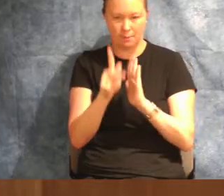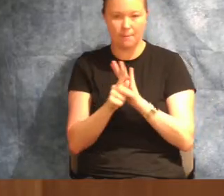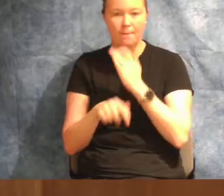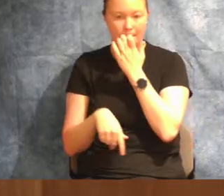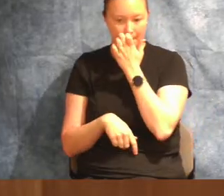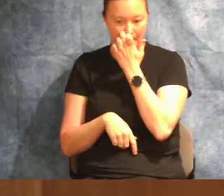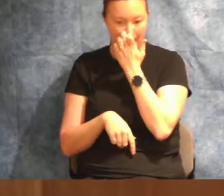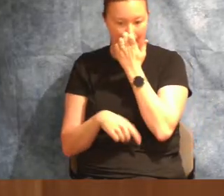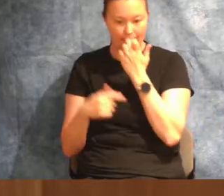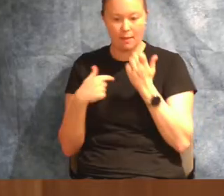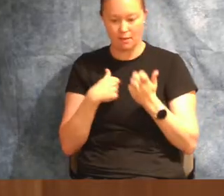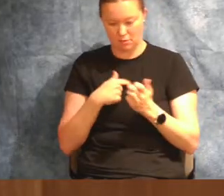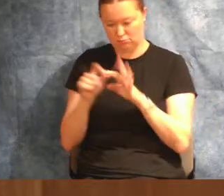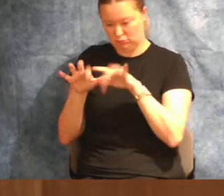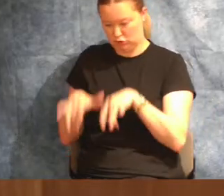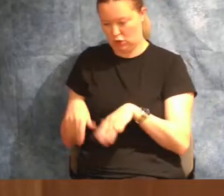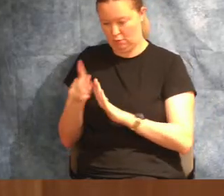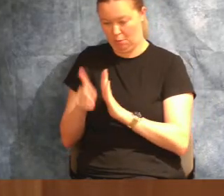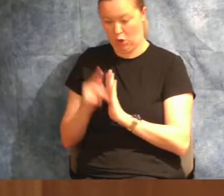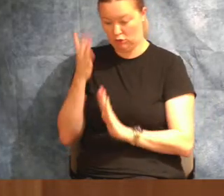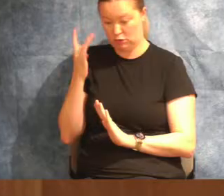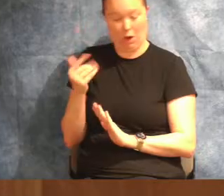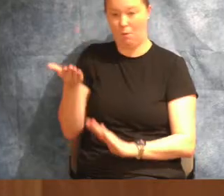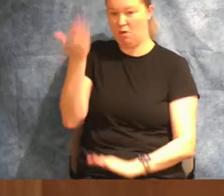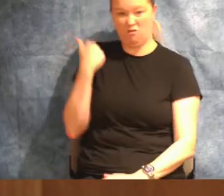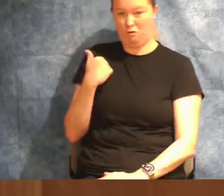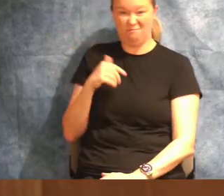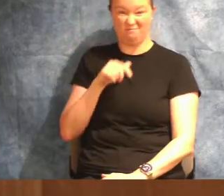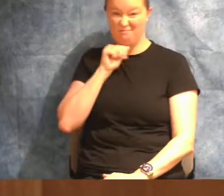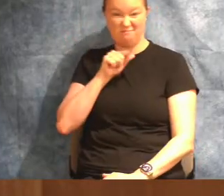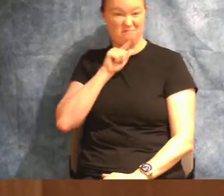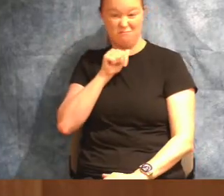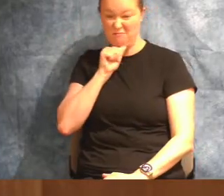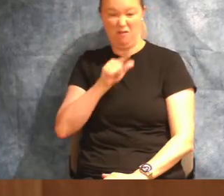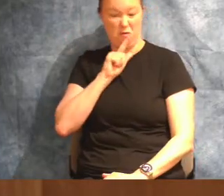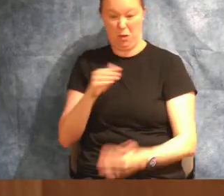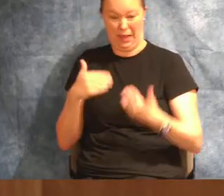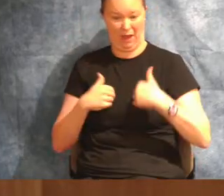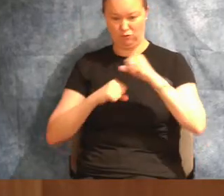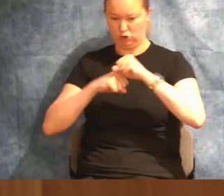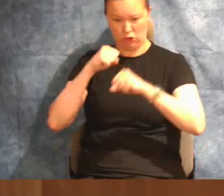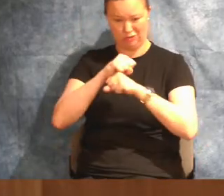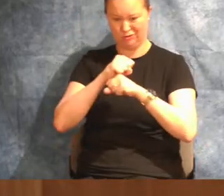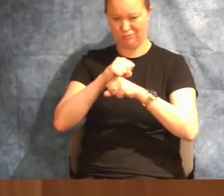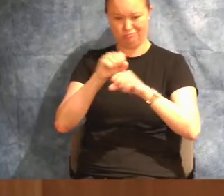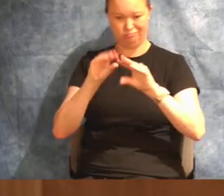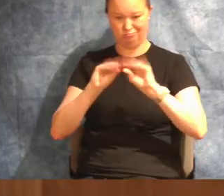We drafted that policy because before we never really had a structure or a process